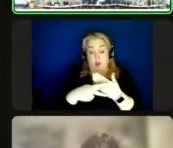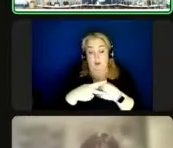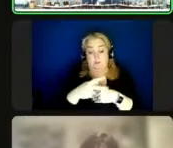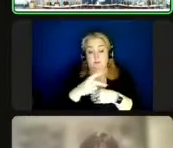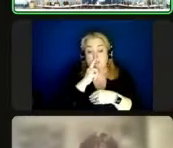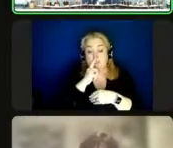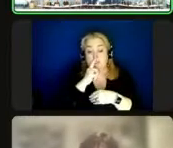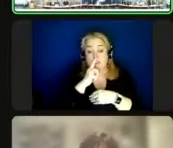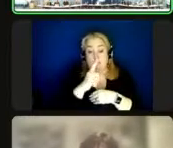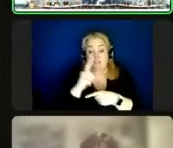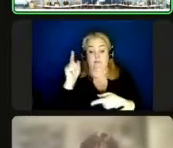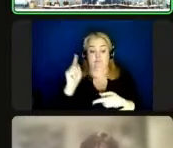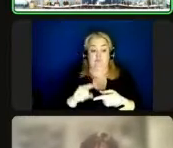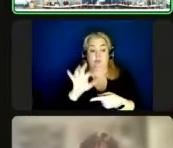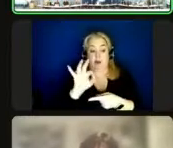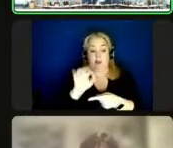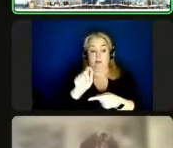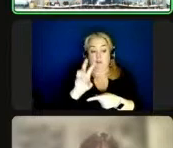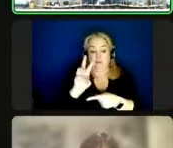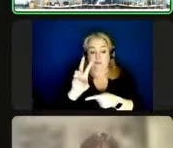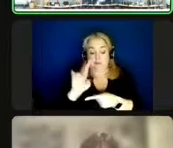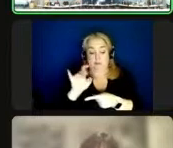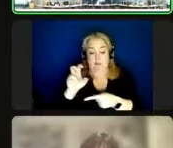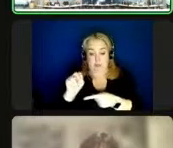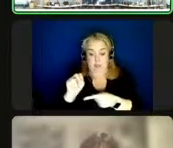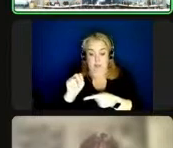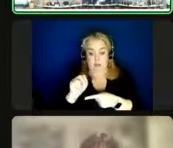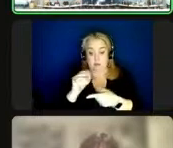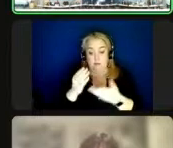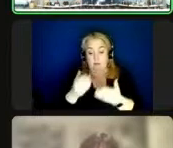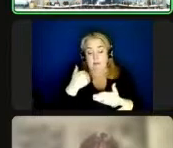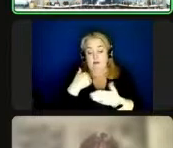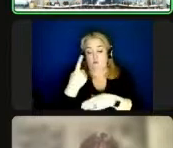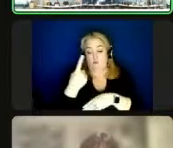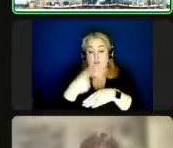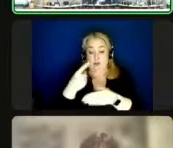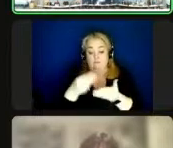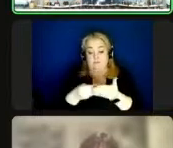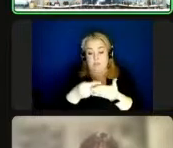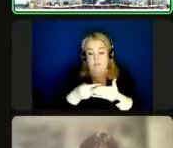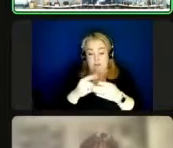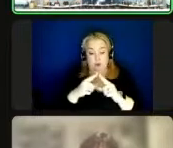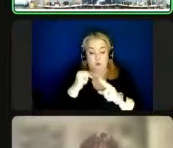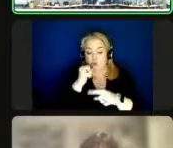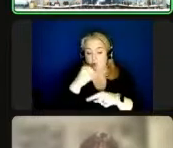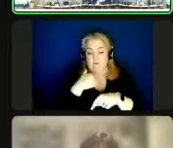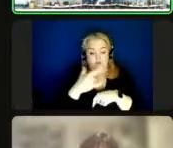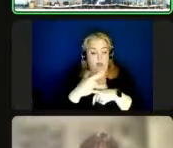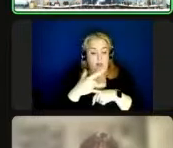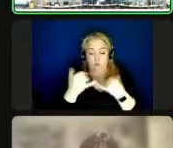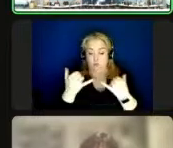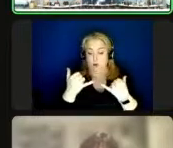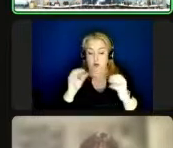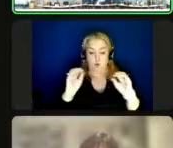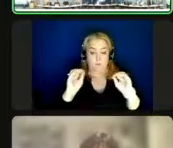ANNUAL POSSIBLE PROGRAM THAT'S